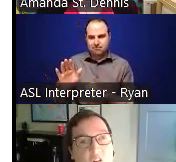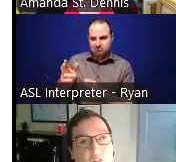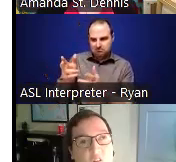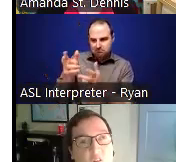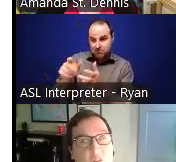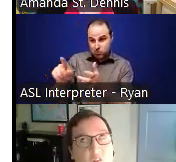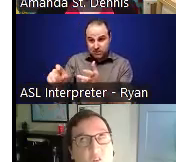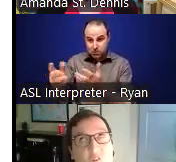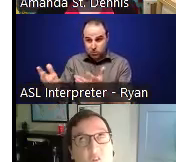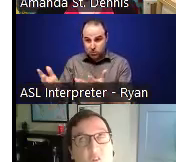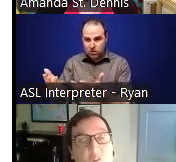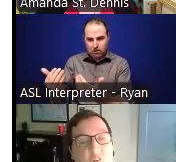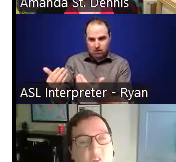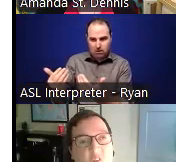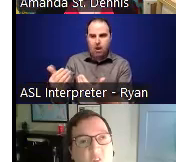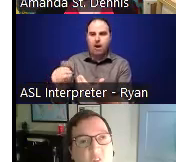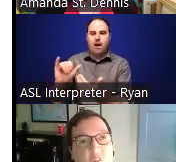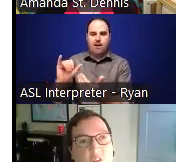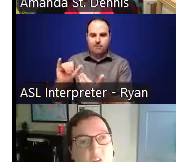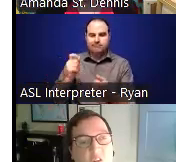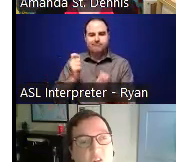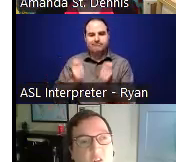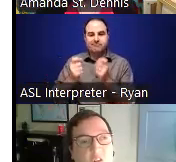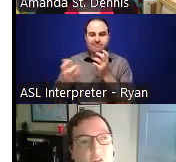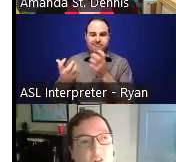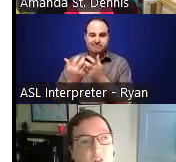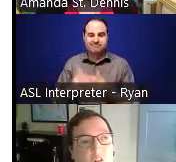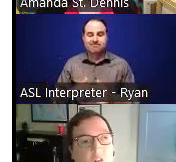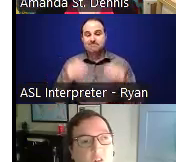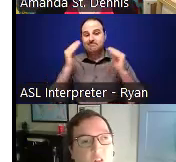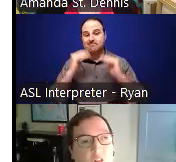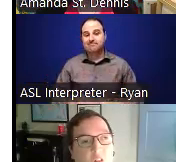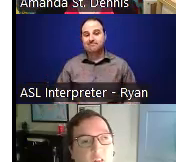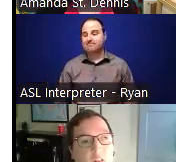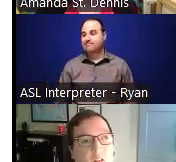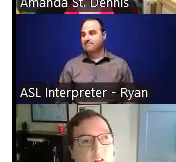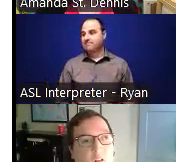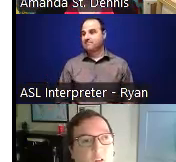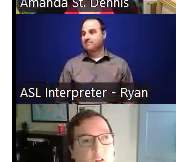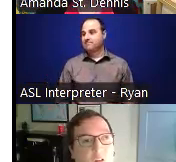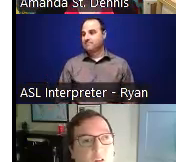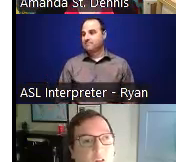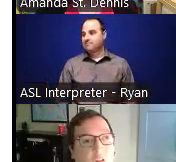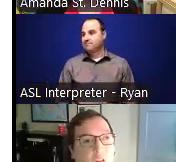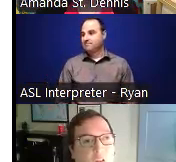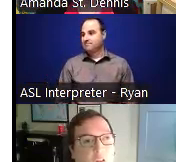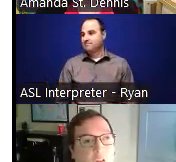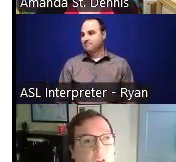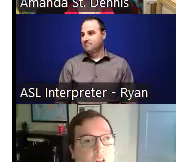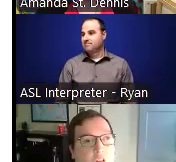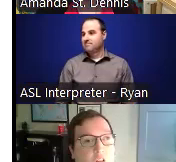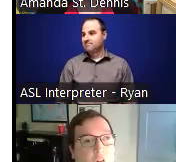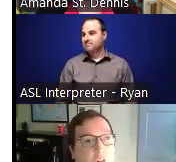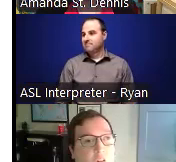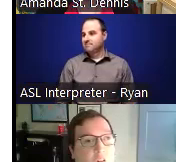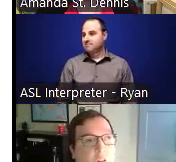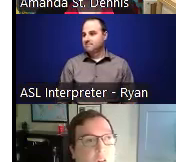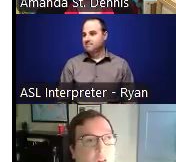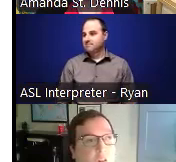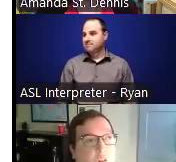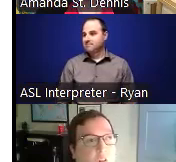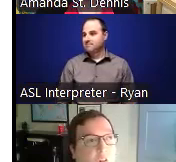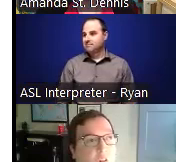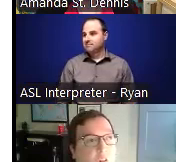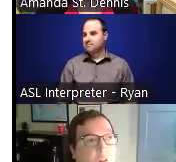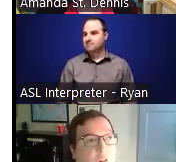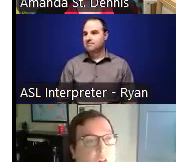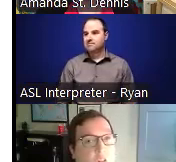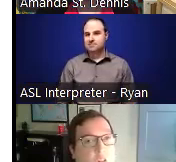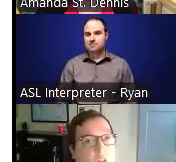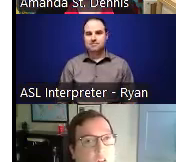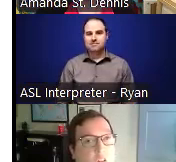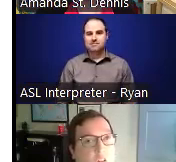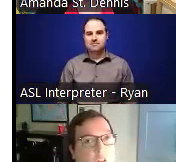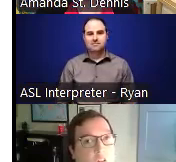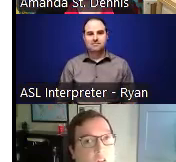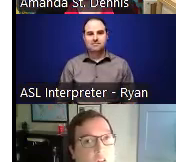information as possible. Next slide please. Linda Nguyen: As a researcher who has been